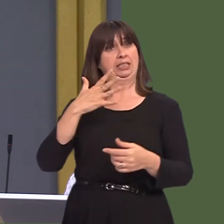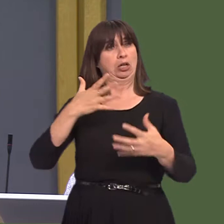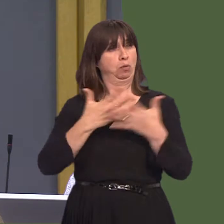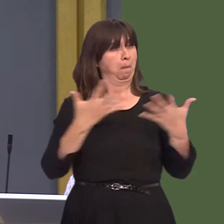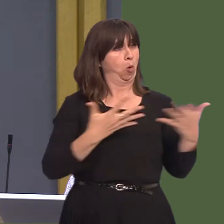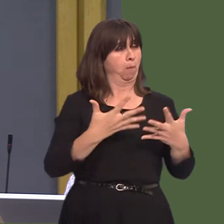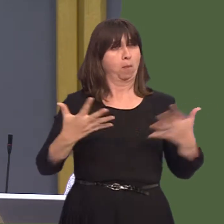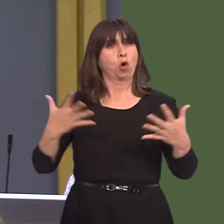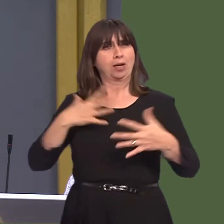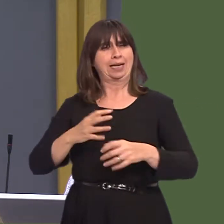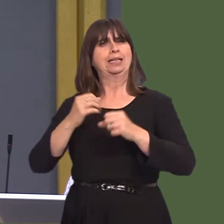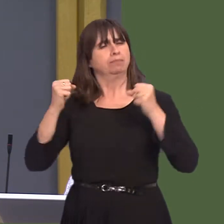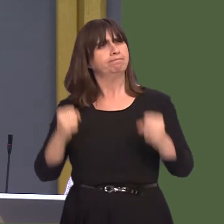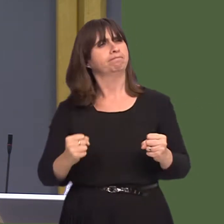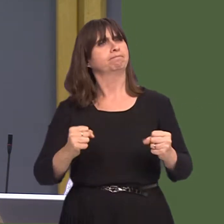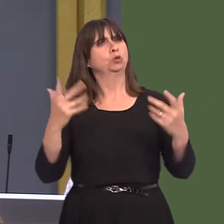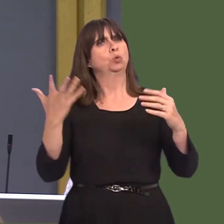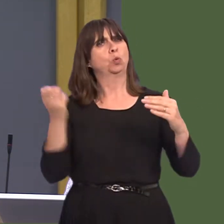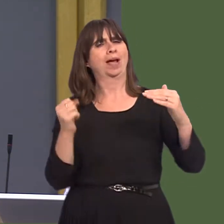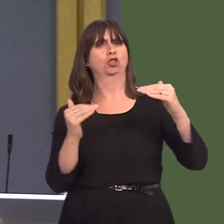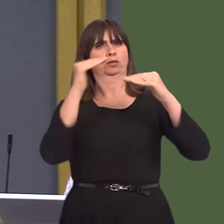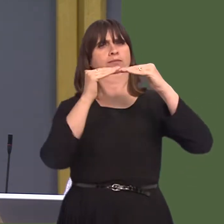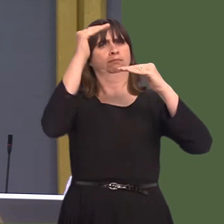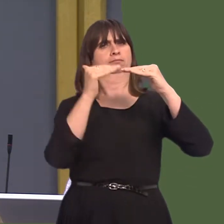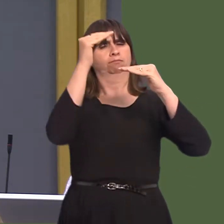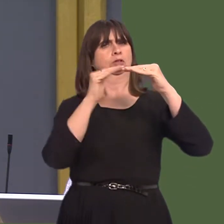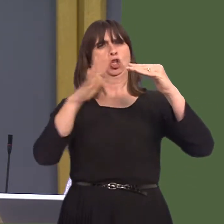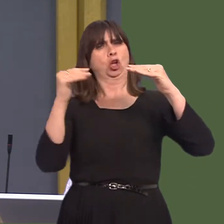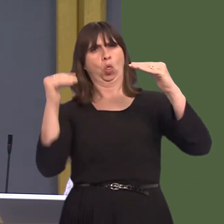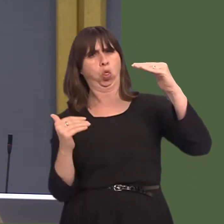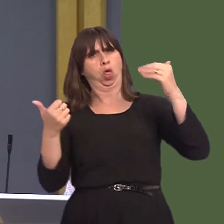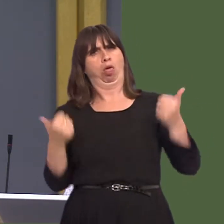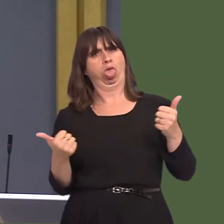real living wage in the economic action plan and, indeed, the gender review, as it's clear